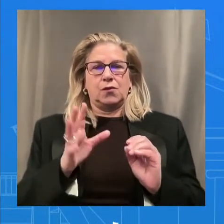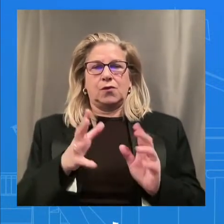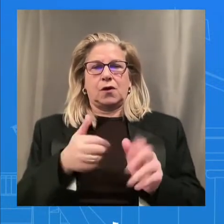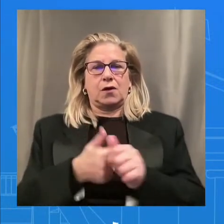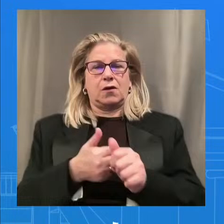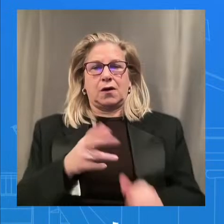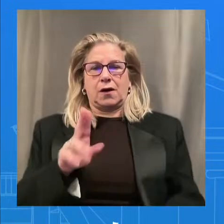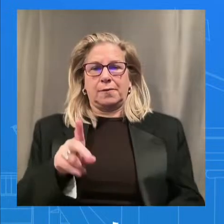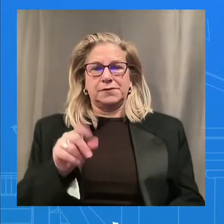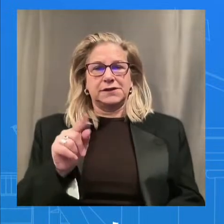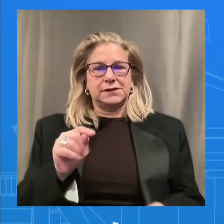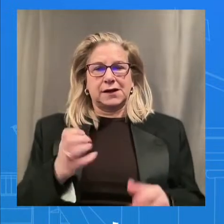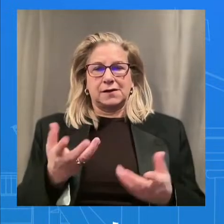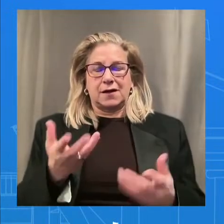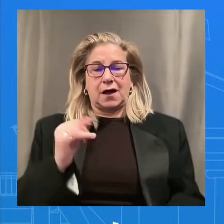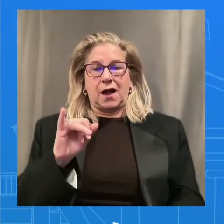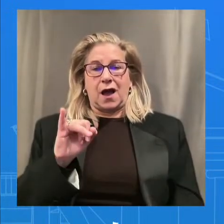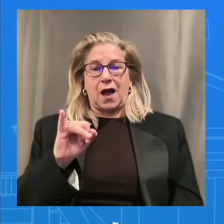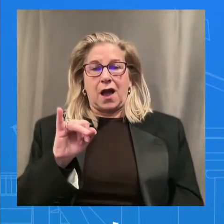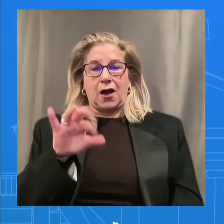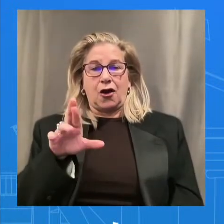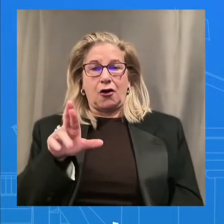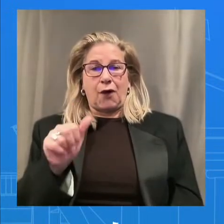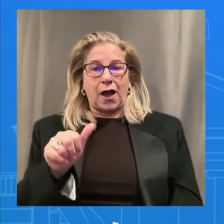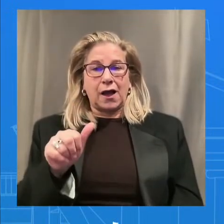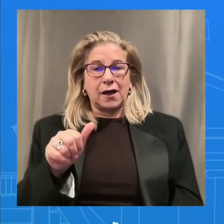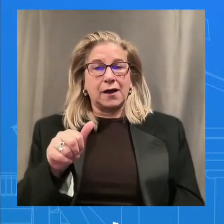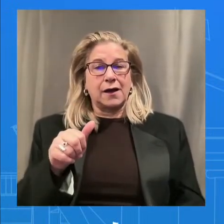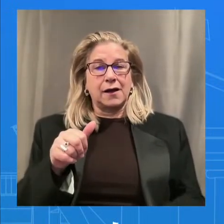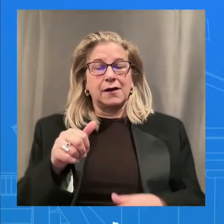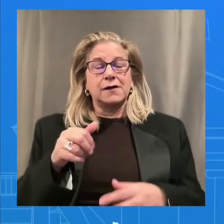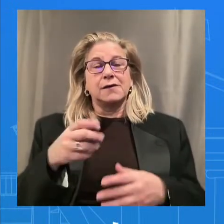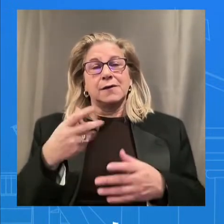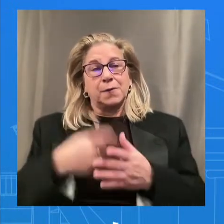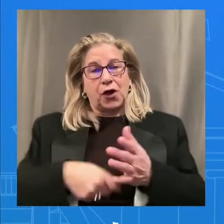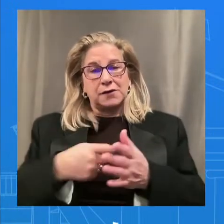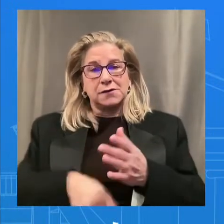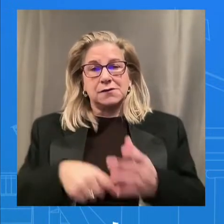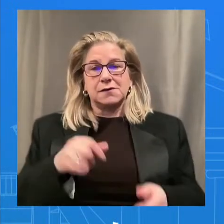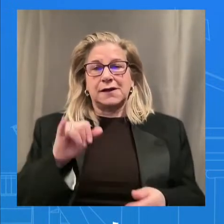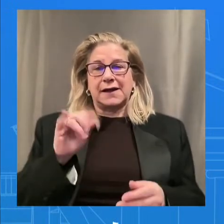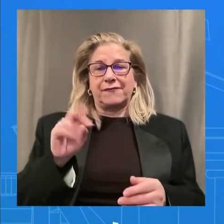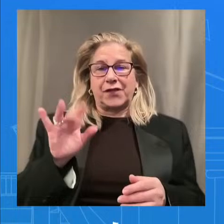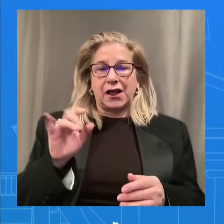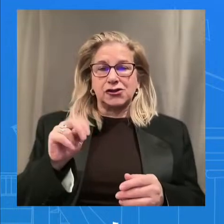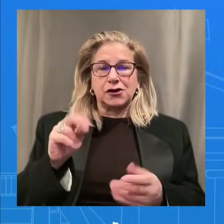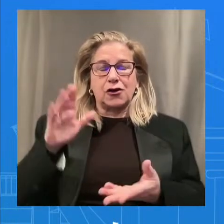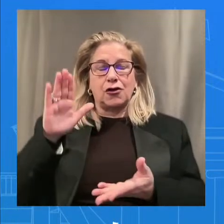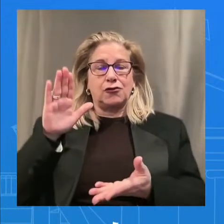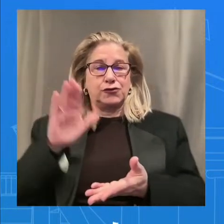was incredibly important in lowering costs for Americans, as we think about --